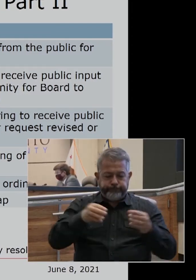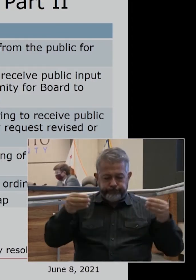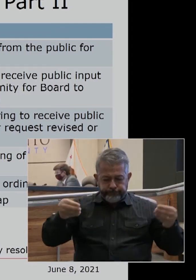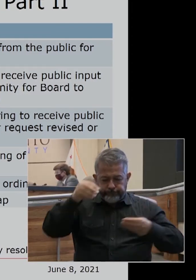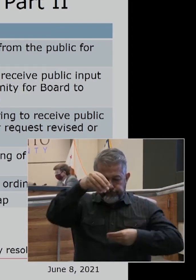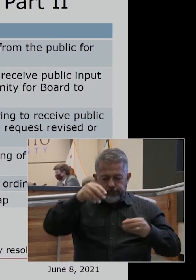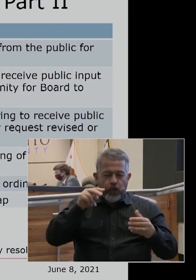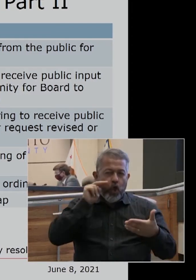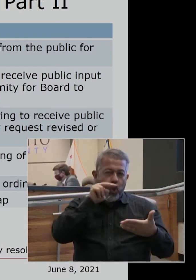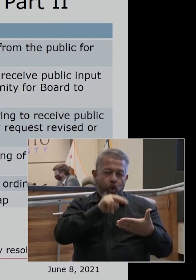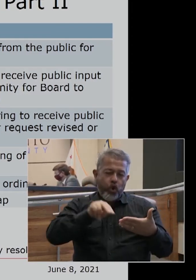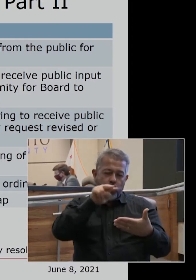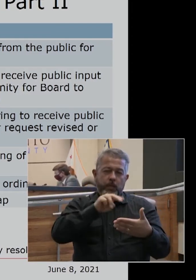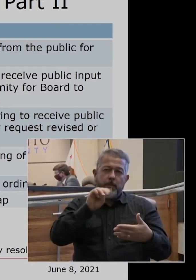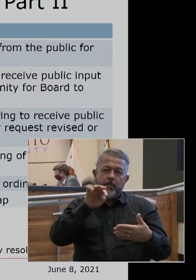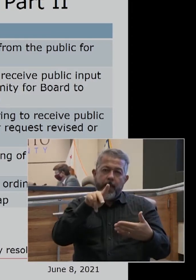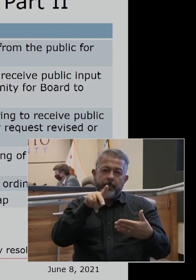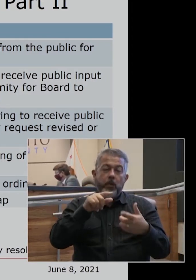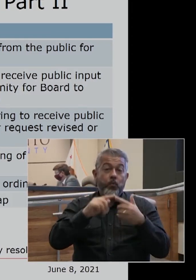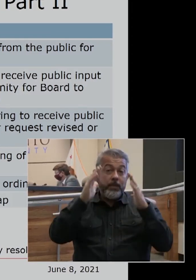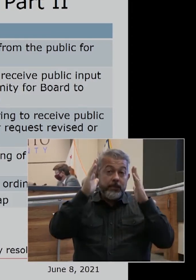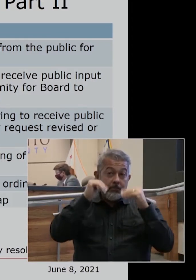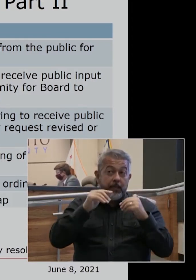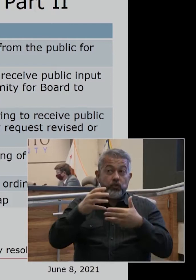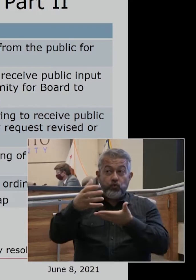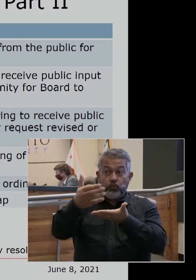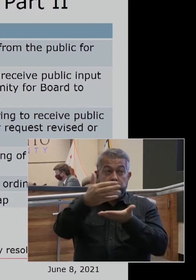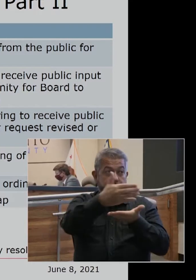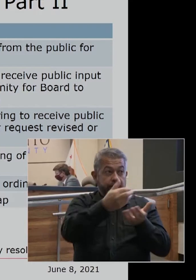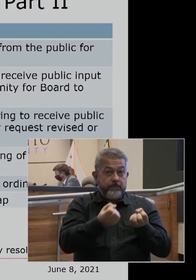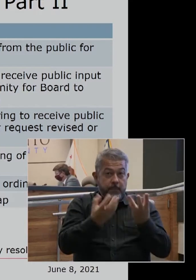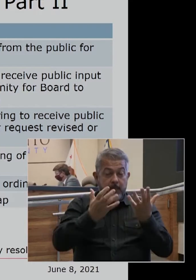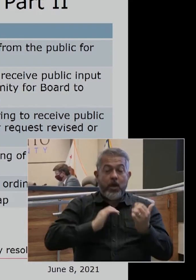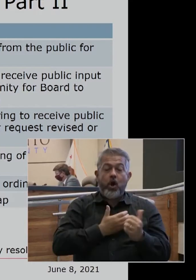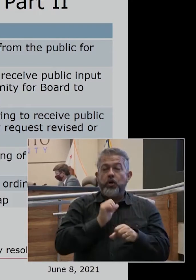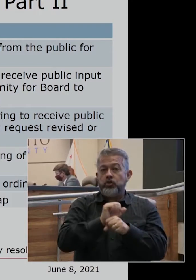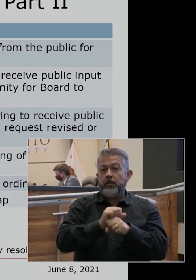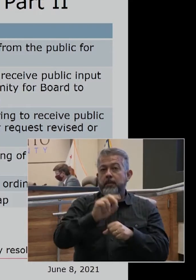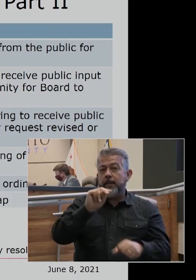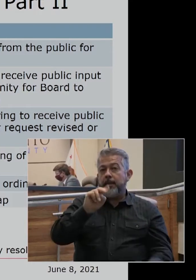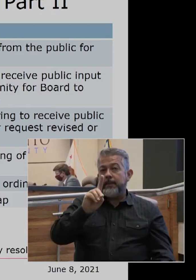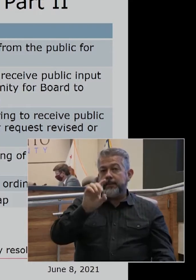WOULD BE PUB MITTING THEY'RE MAP. MAP. WE EXPECT TO GET A FEW OF THOSE WE EXPECT TO GET A FEW OF THOSE AND OUR JOB IS TO SUMMARIZE THAT AND OUR JOB IS TO SUMMARIZE THAT INFORMATION FOR YOU SO YOU CAN